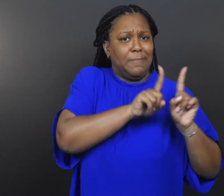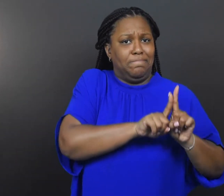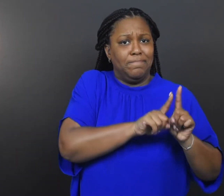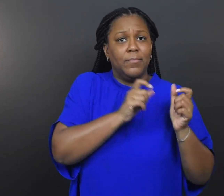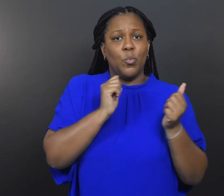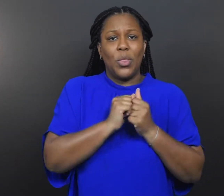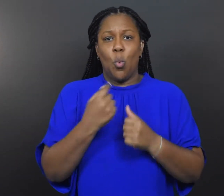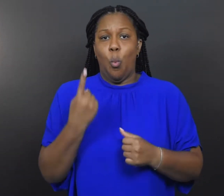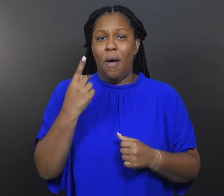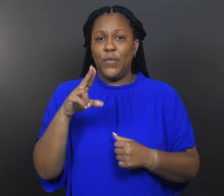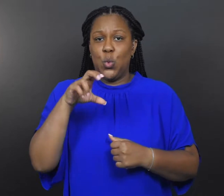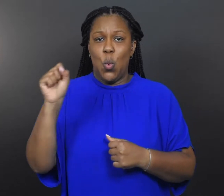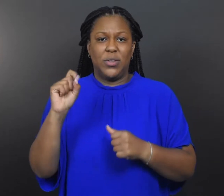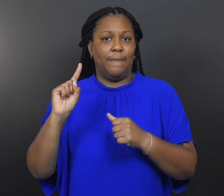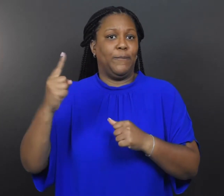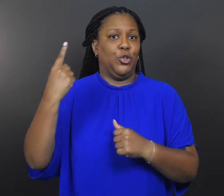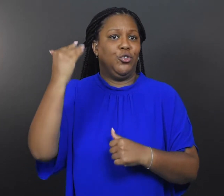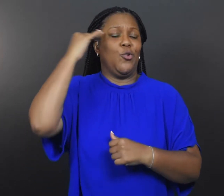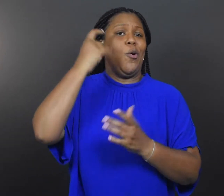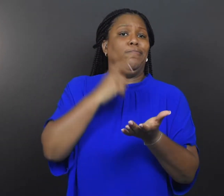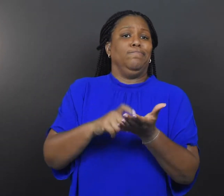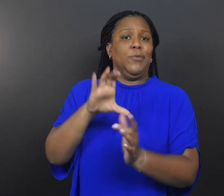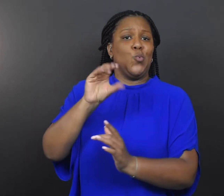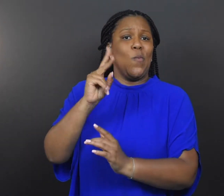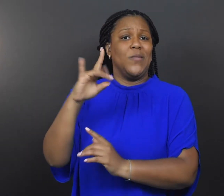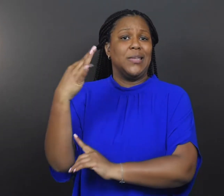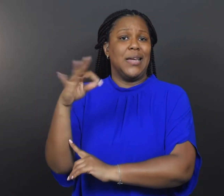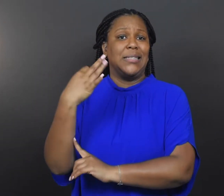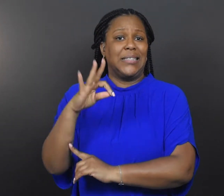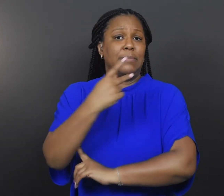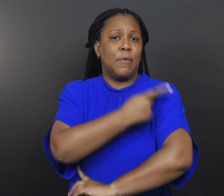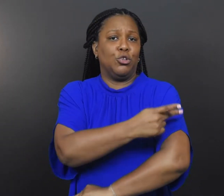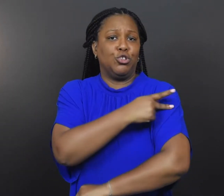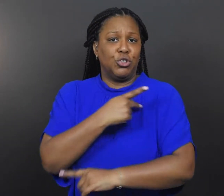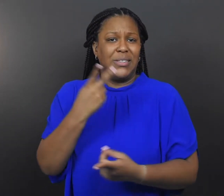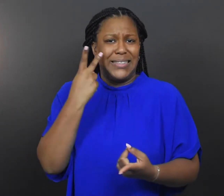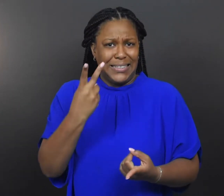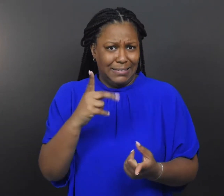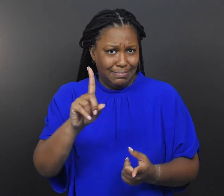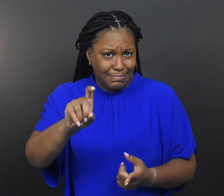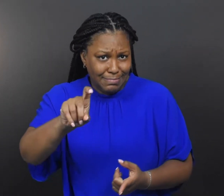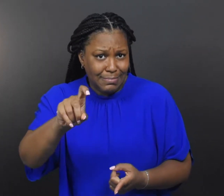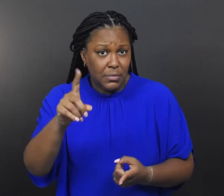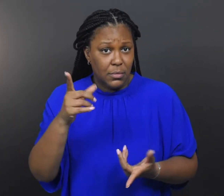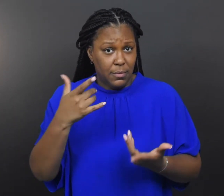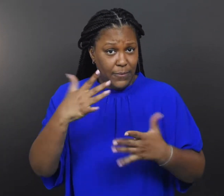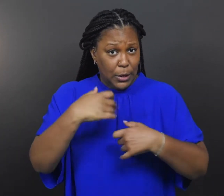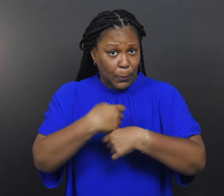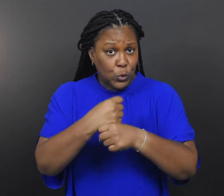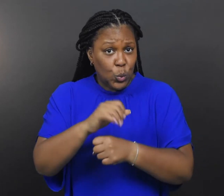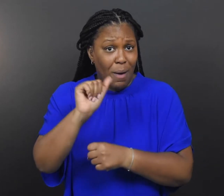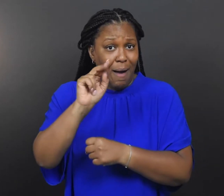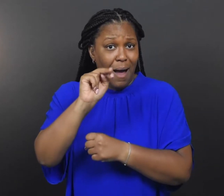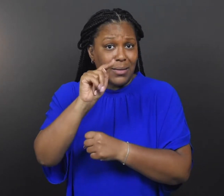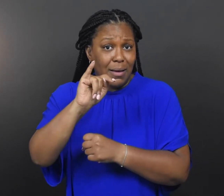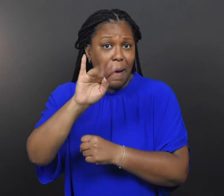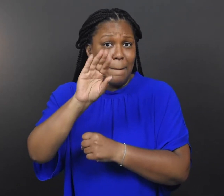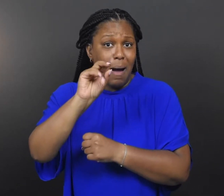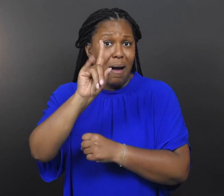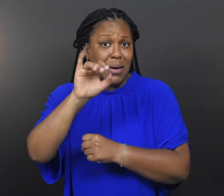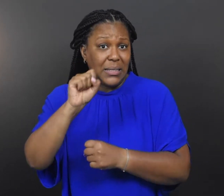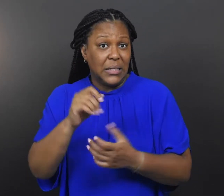COVID-19 patients to see whether they had produced antibodies against the disease, indicating